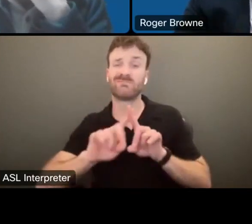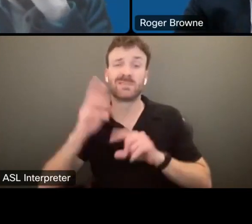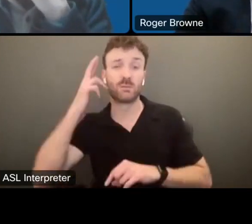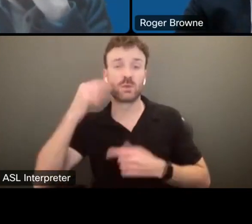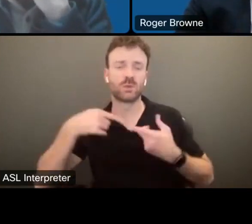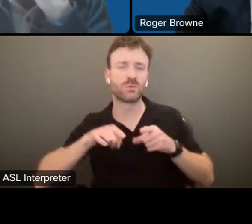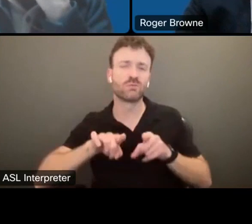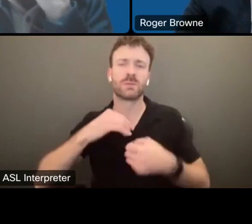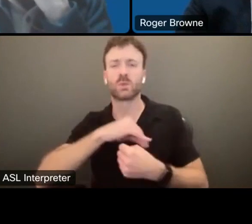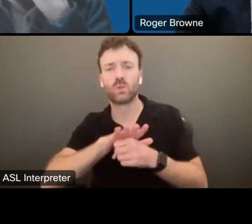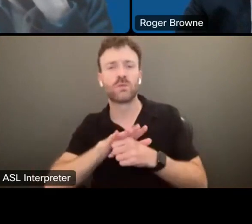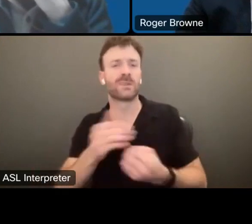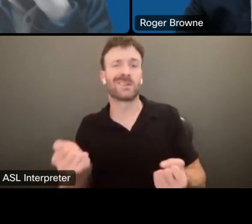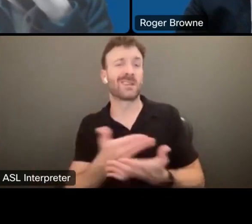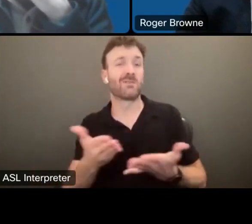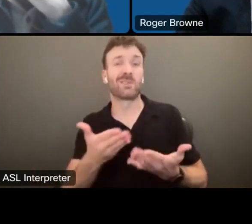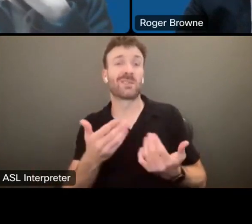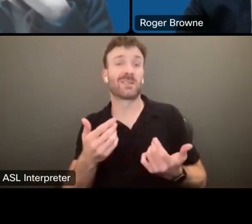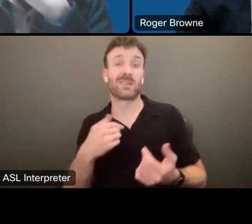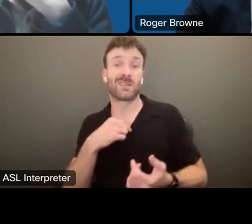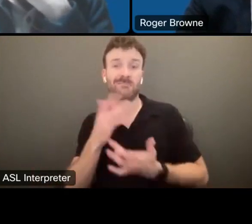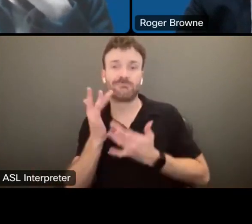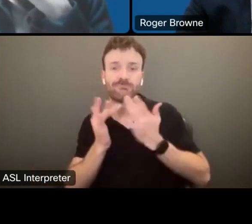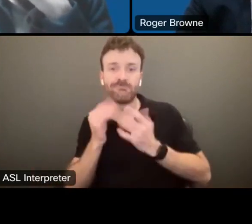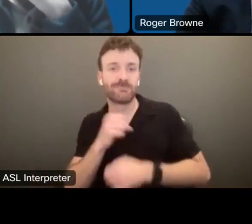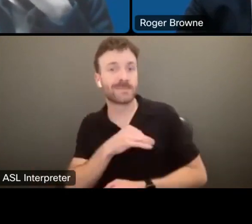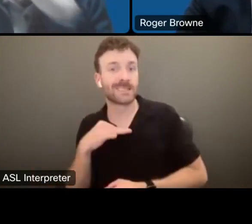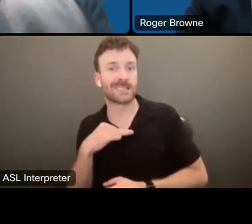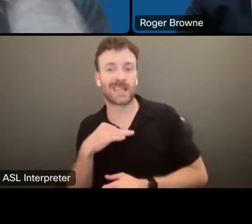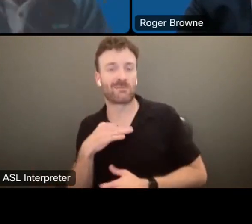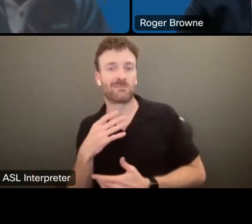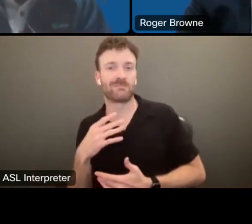and everything in terms of us not having the resources to really stay on top of some of